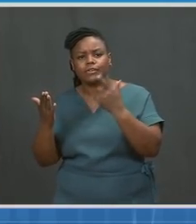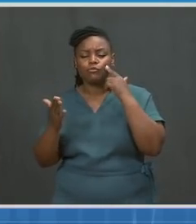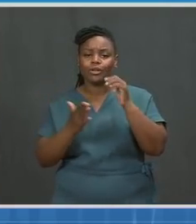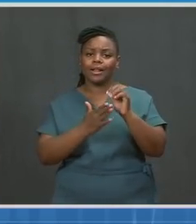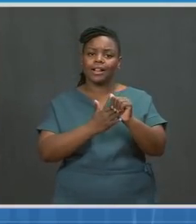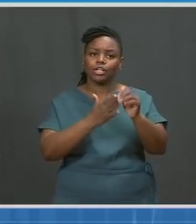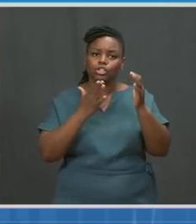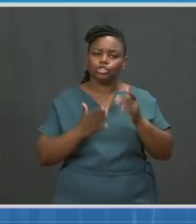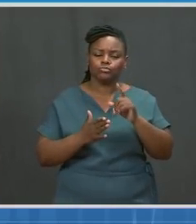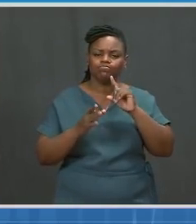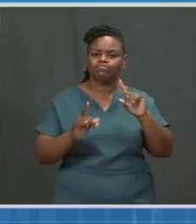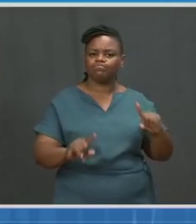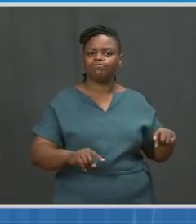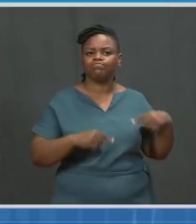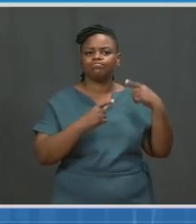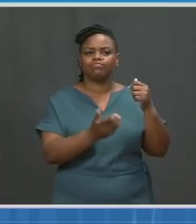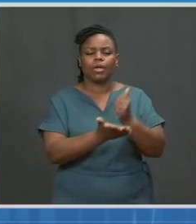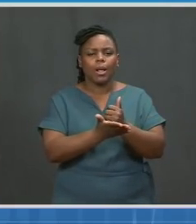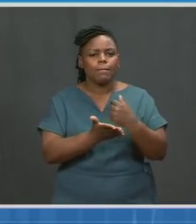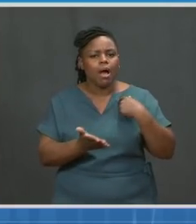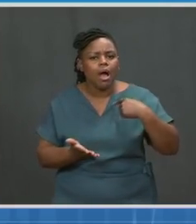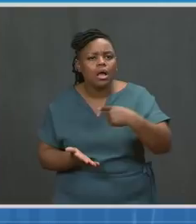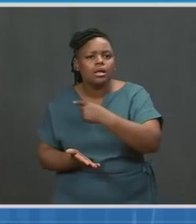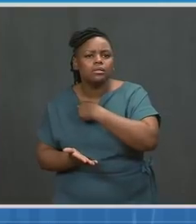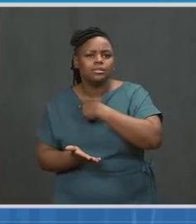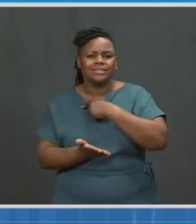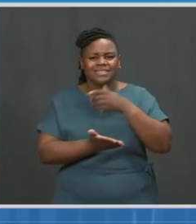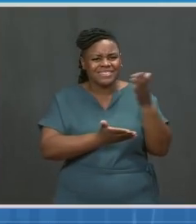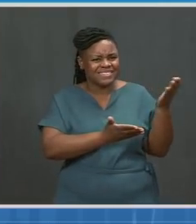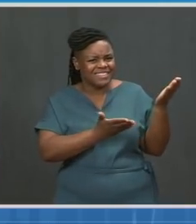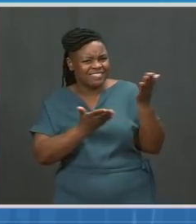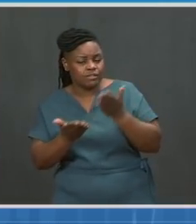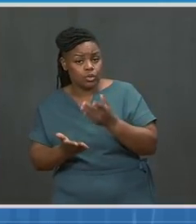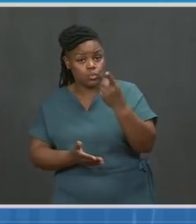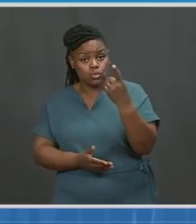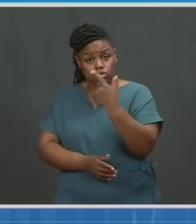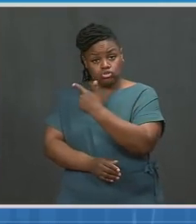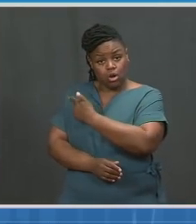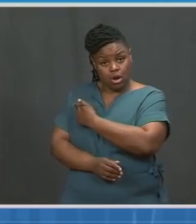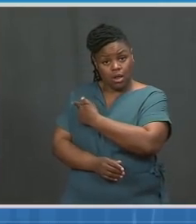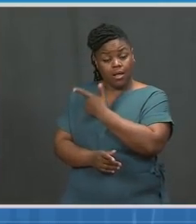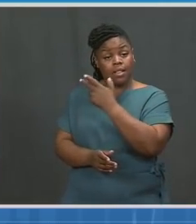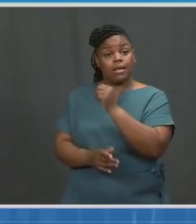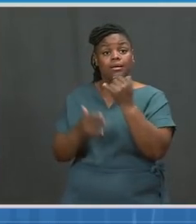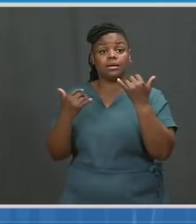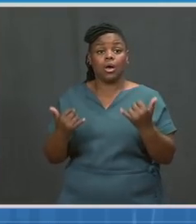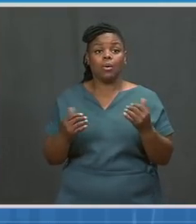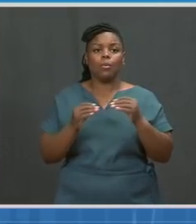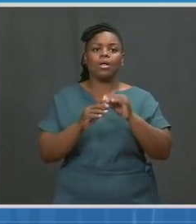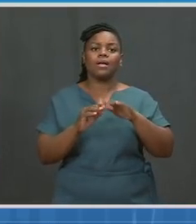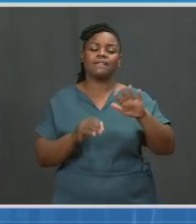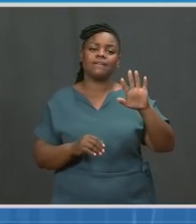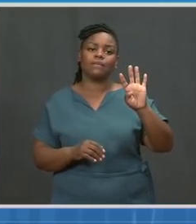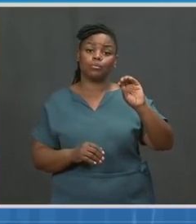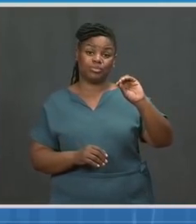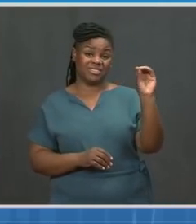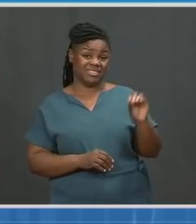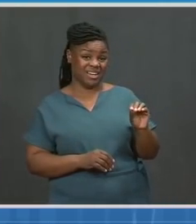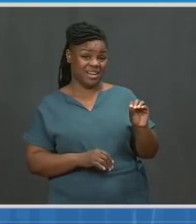which has helped us to deliver at least one shot to now more than 54 percent of all adults in the country.